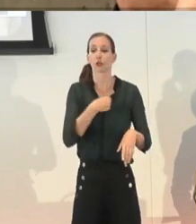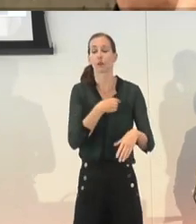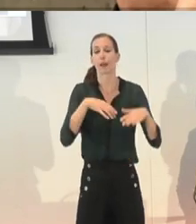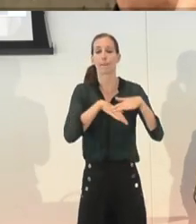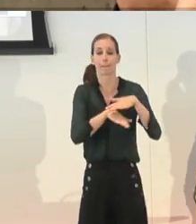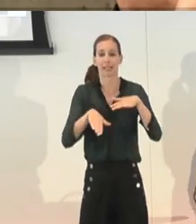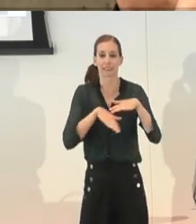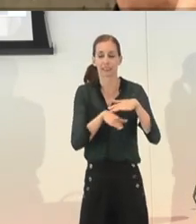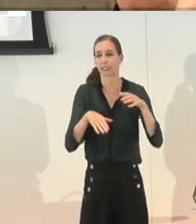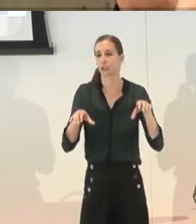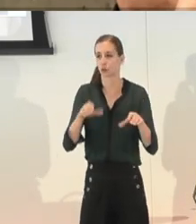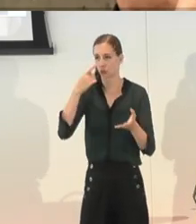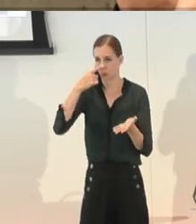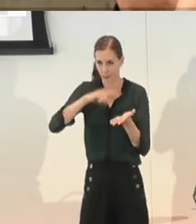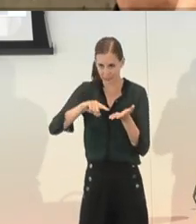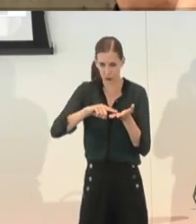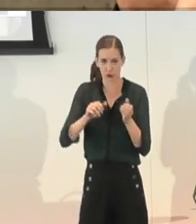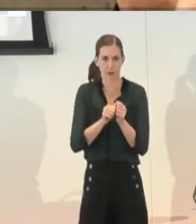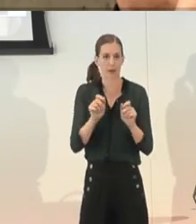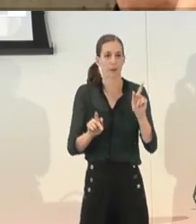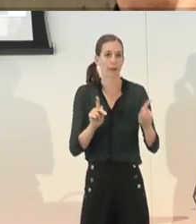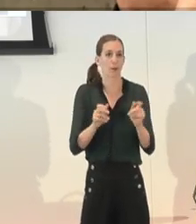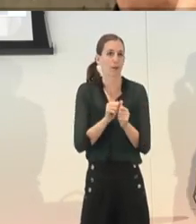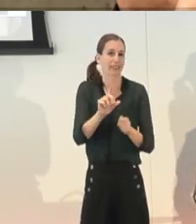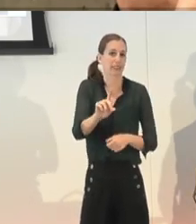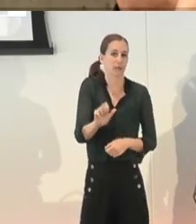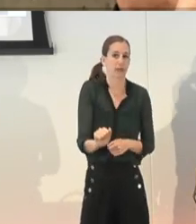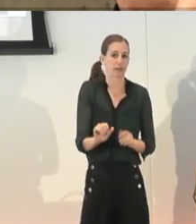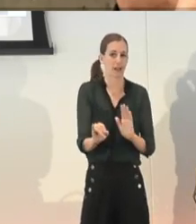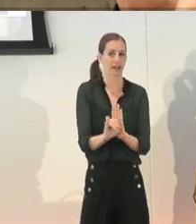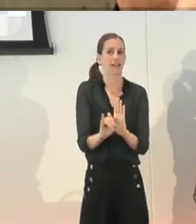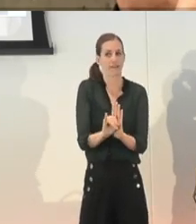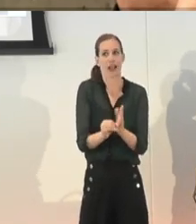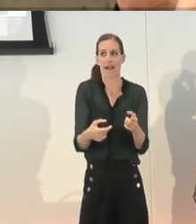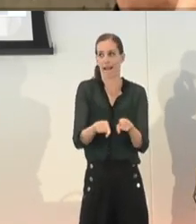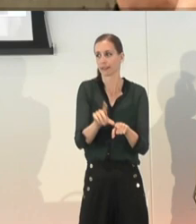research with people, with disabilities identify as disabled but also those who do not. Those who think, feel, or commune again differently and might not be disabled and those that don't is